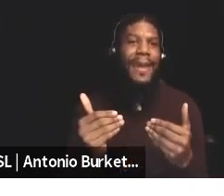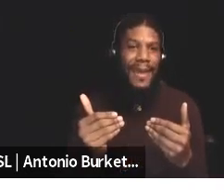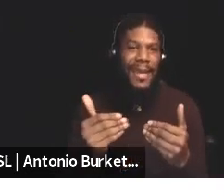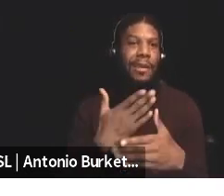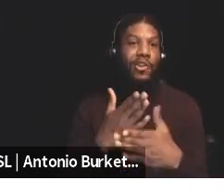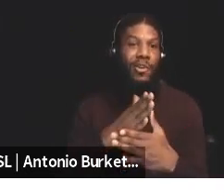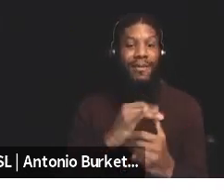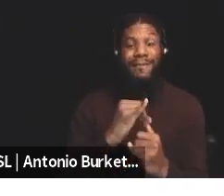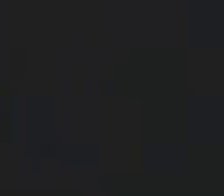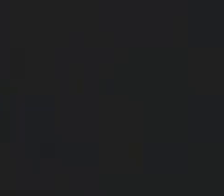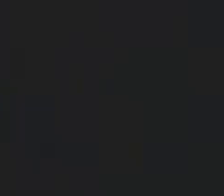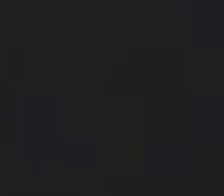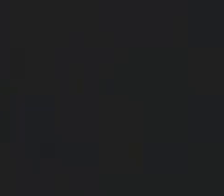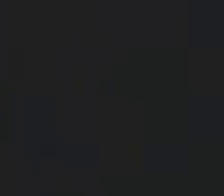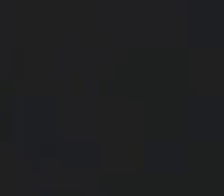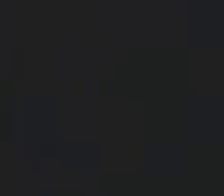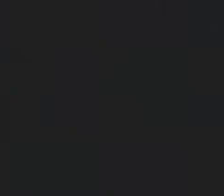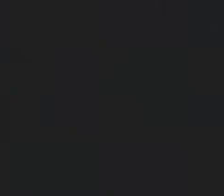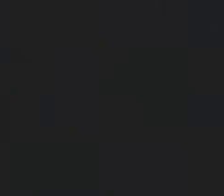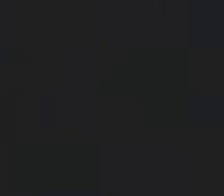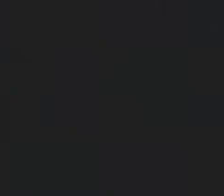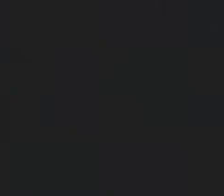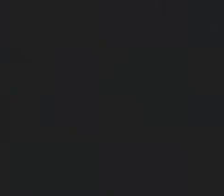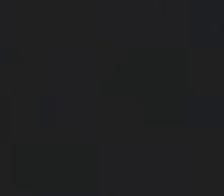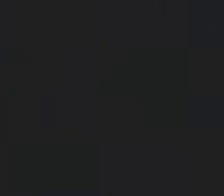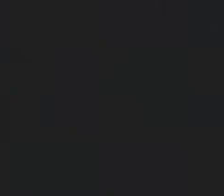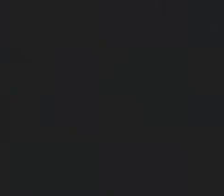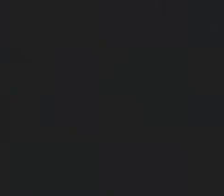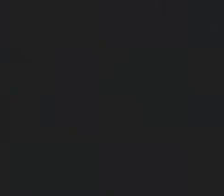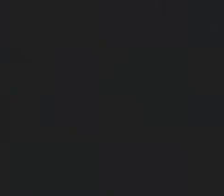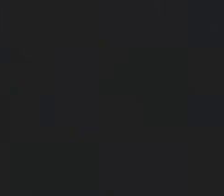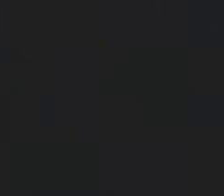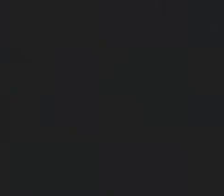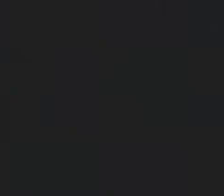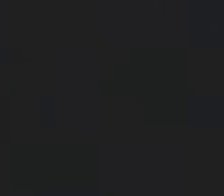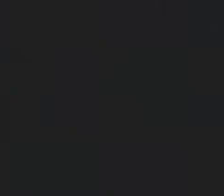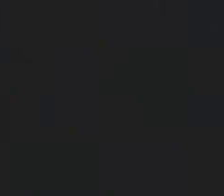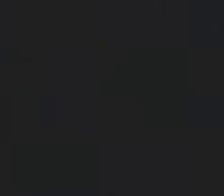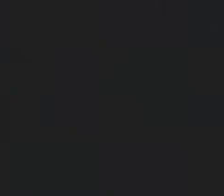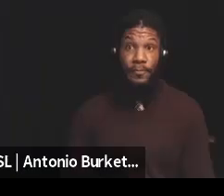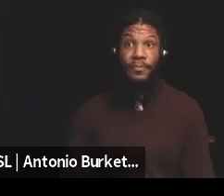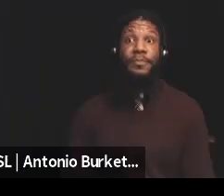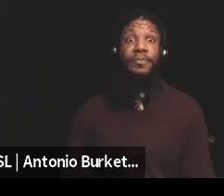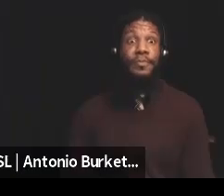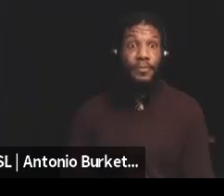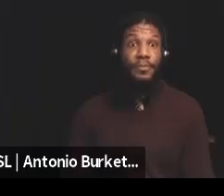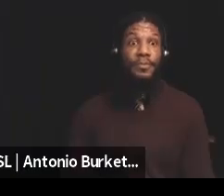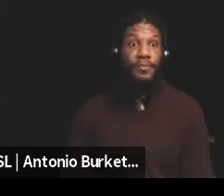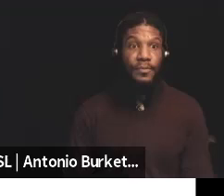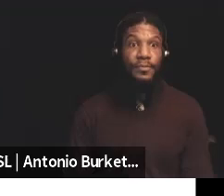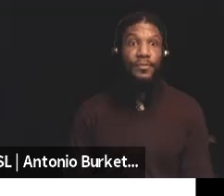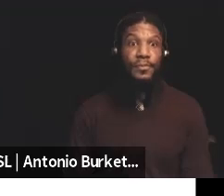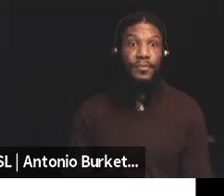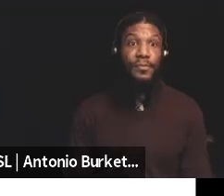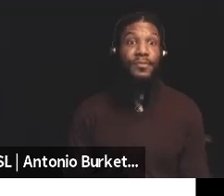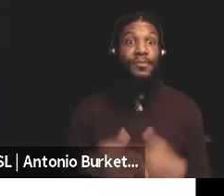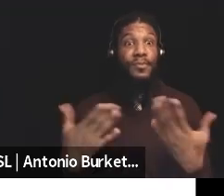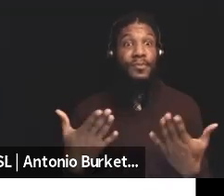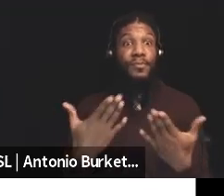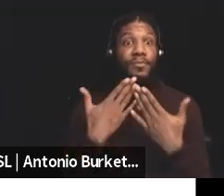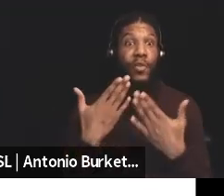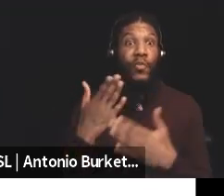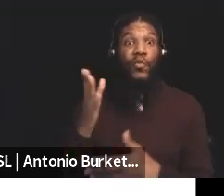our final screen. If, Megan, you can Good. So thank you again to our presenters and thank